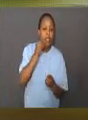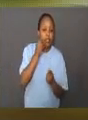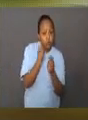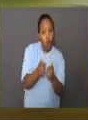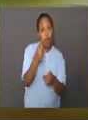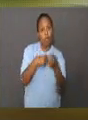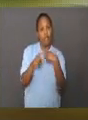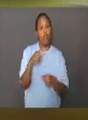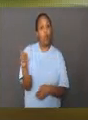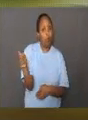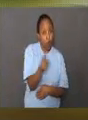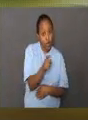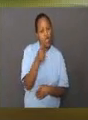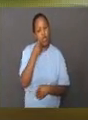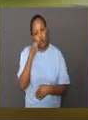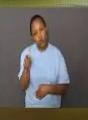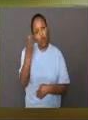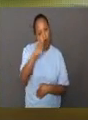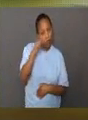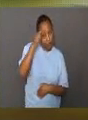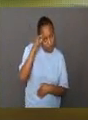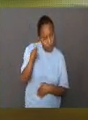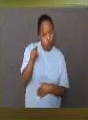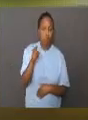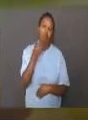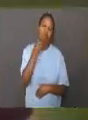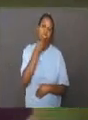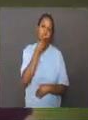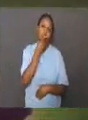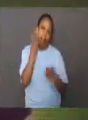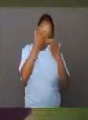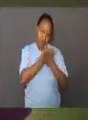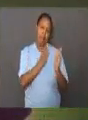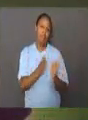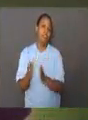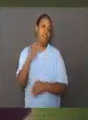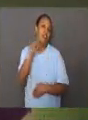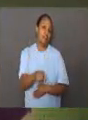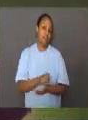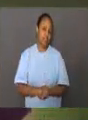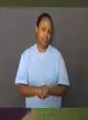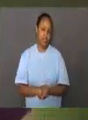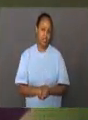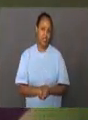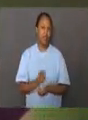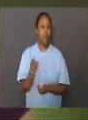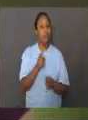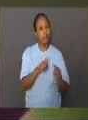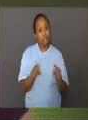he or she should prepare the meals however on the nights when this person